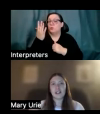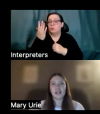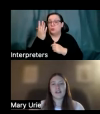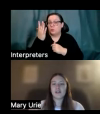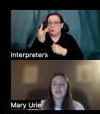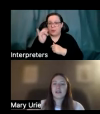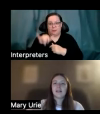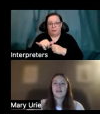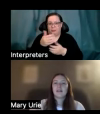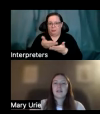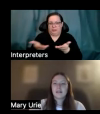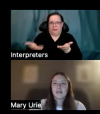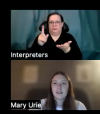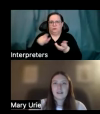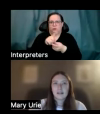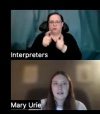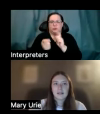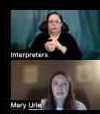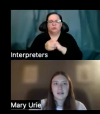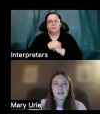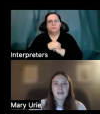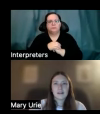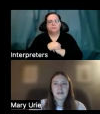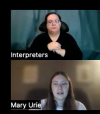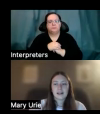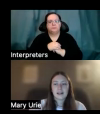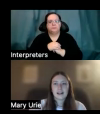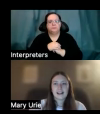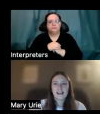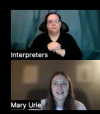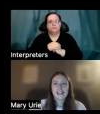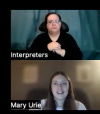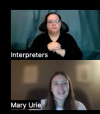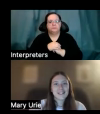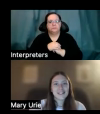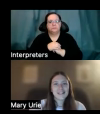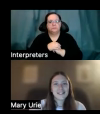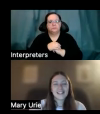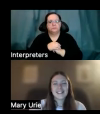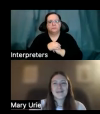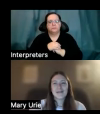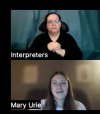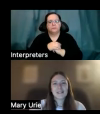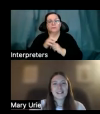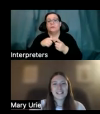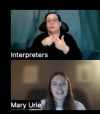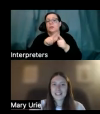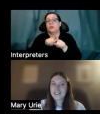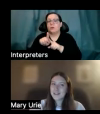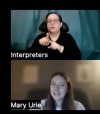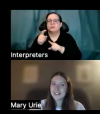change. And then also, just want before I get going too quick on